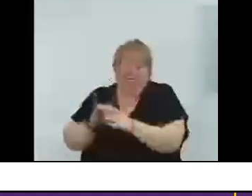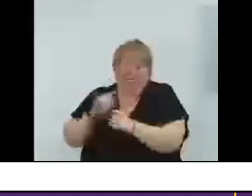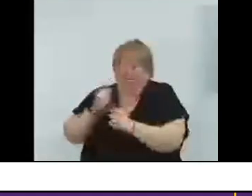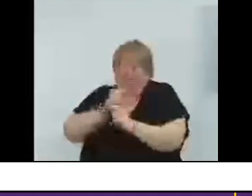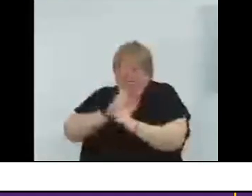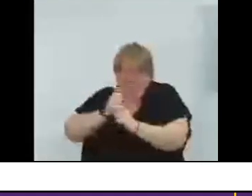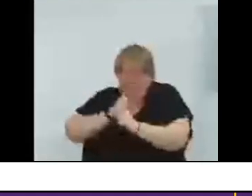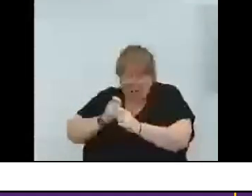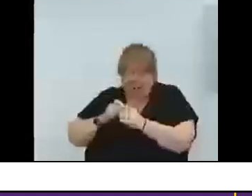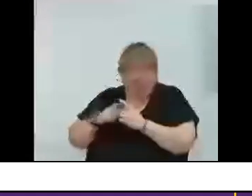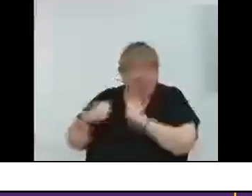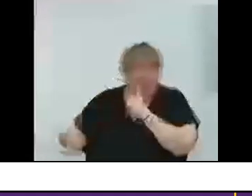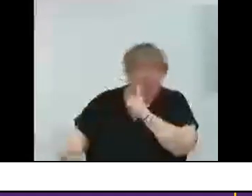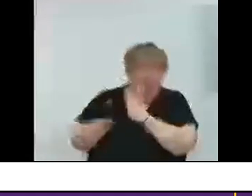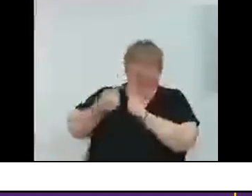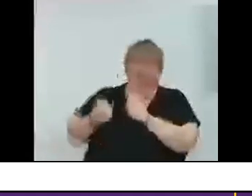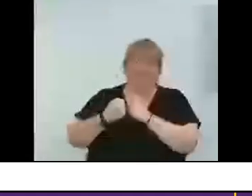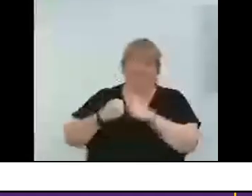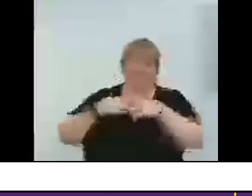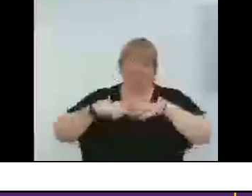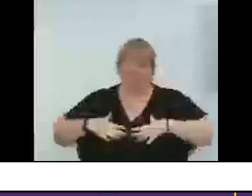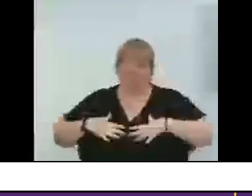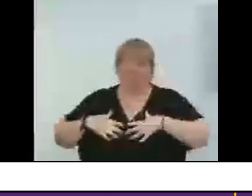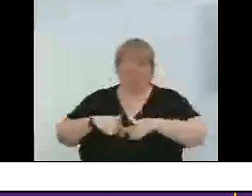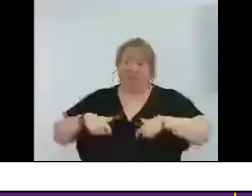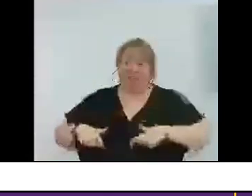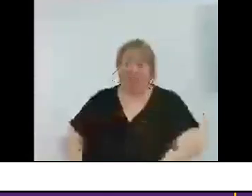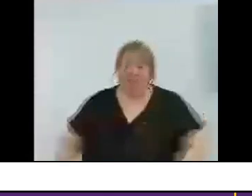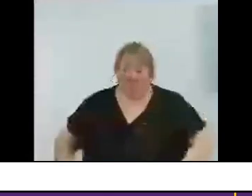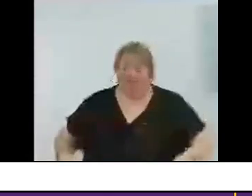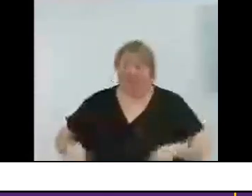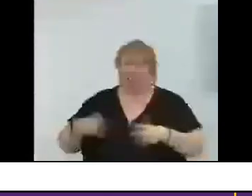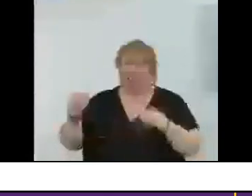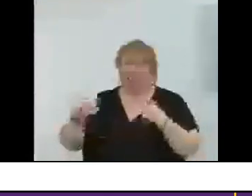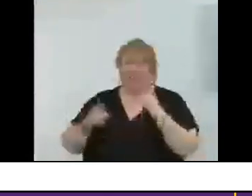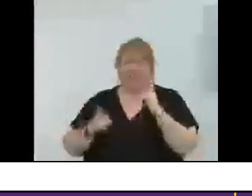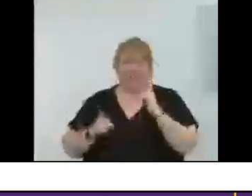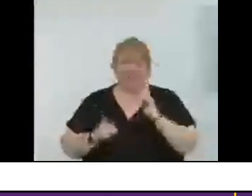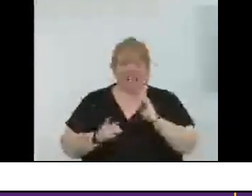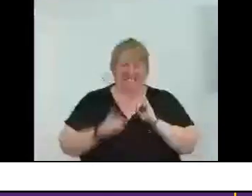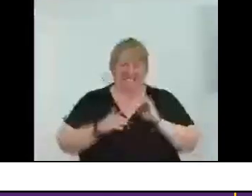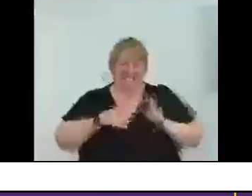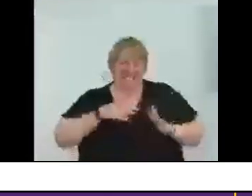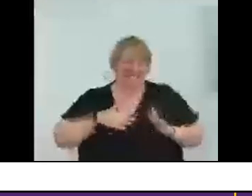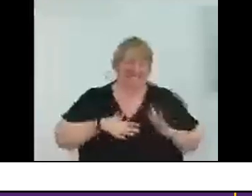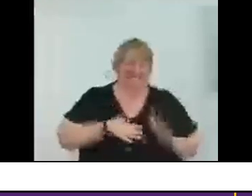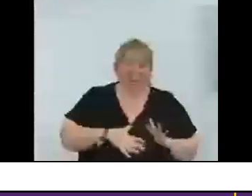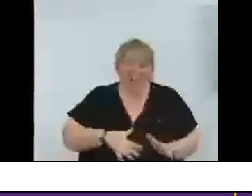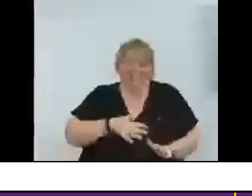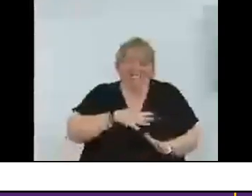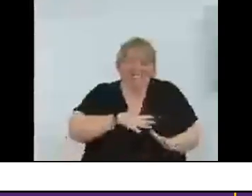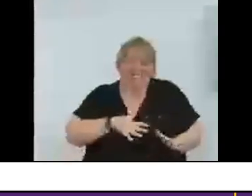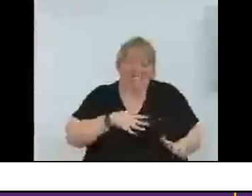are saying how impactful and how amazing having sexy underwear is when you have a disability.